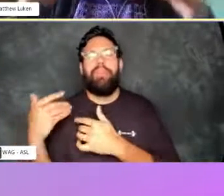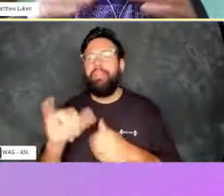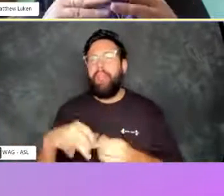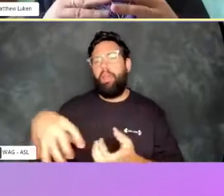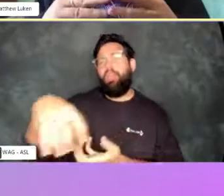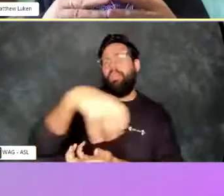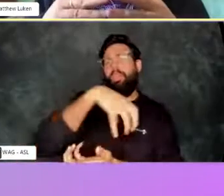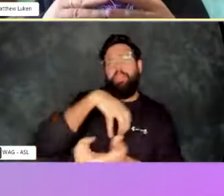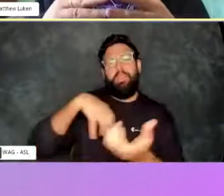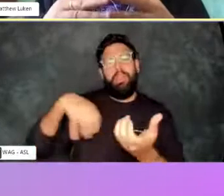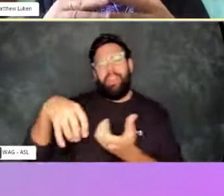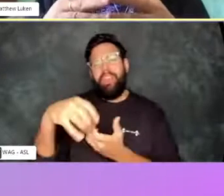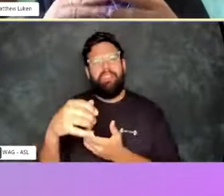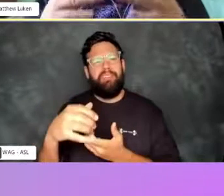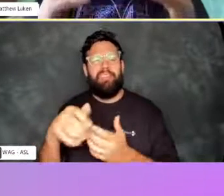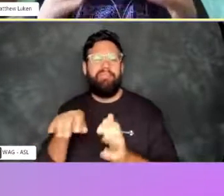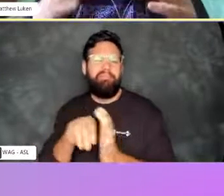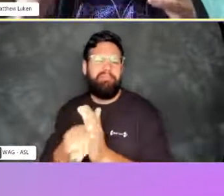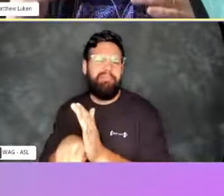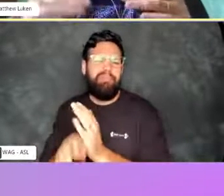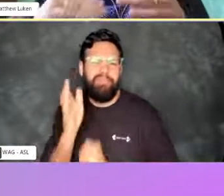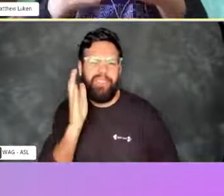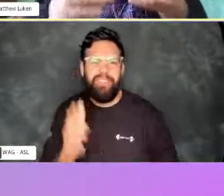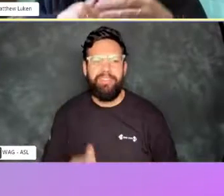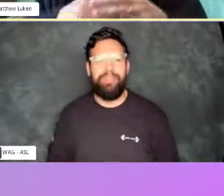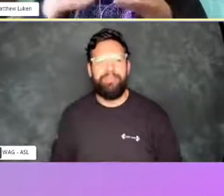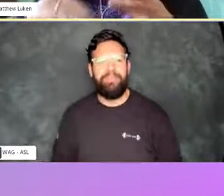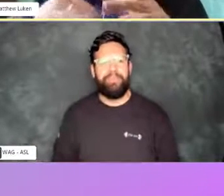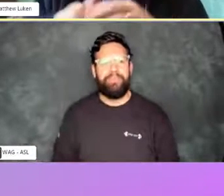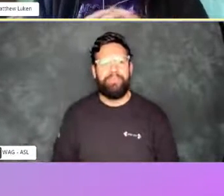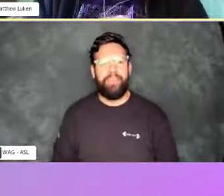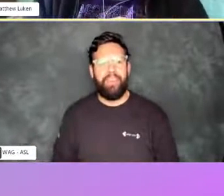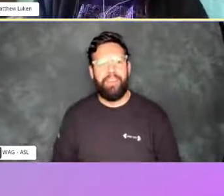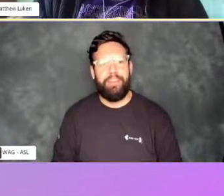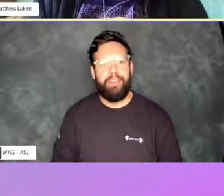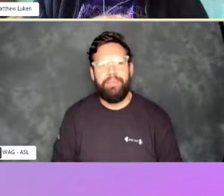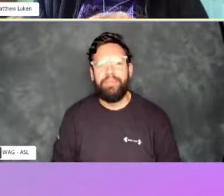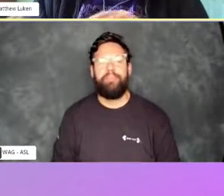Therefore, people start making assumptions. This bullet, we very first are going to